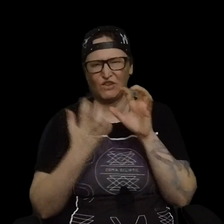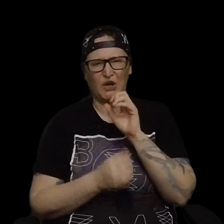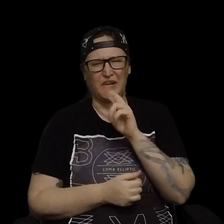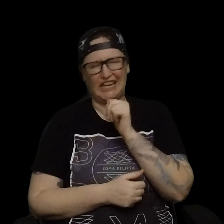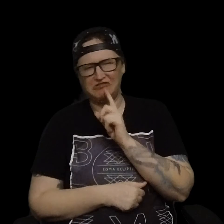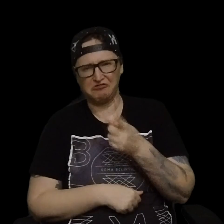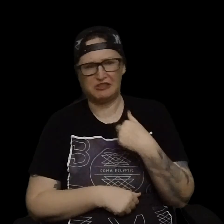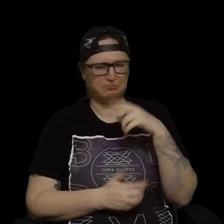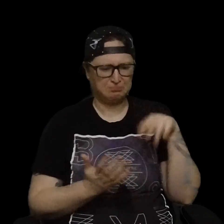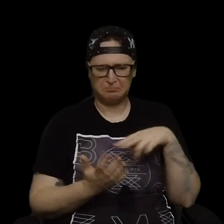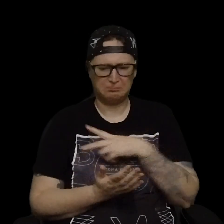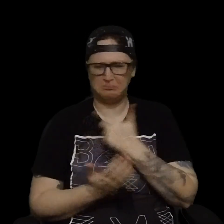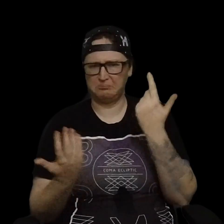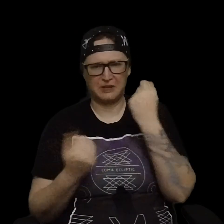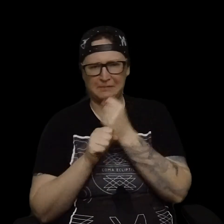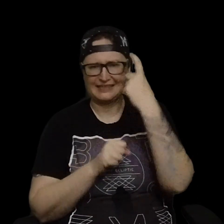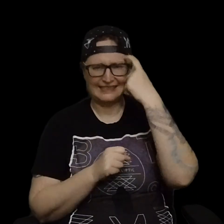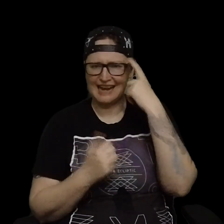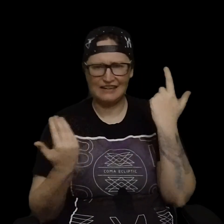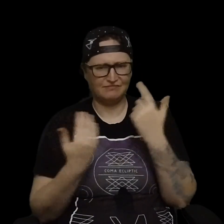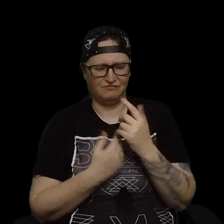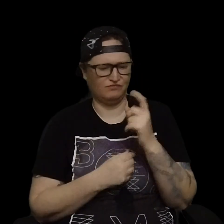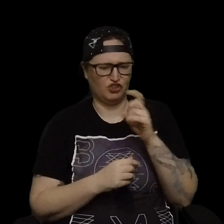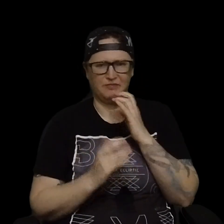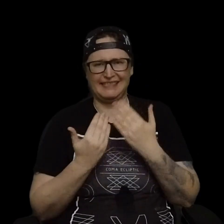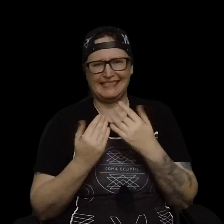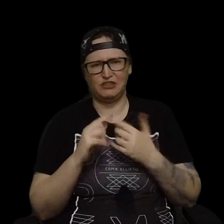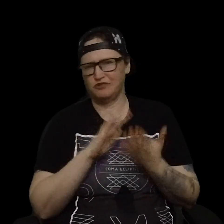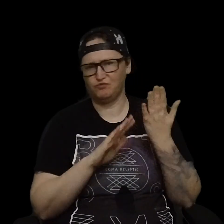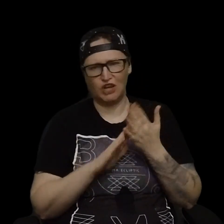I don't think there's any sort of confusion any time that you wouldn't understand what's going on